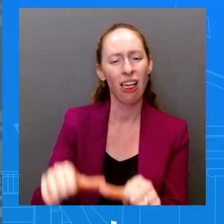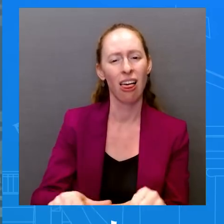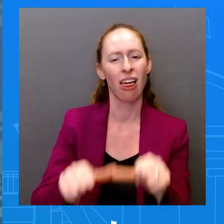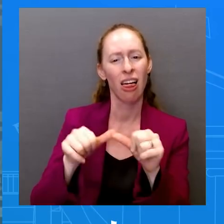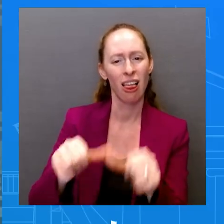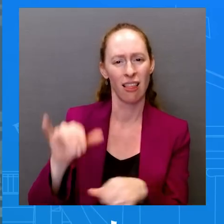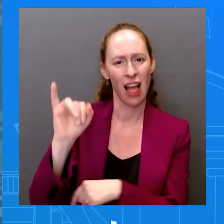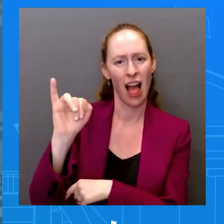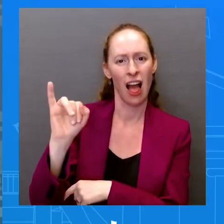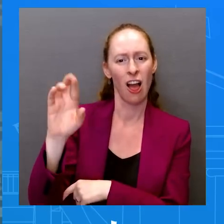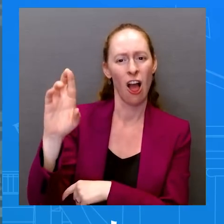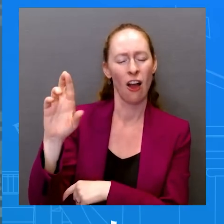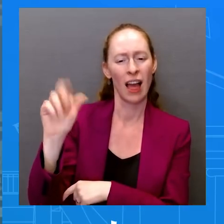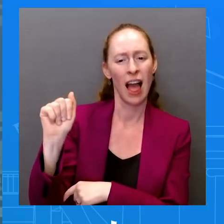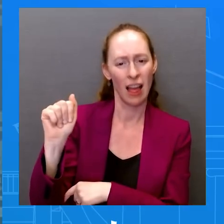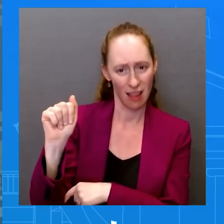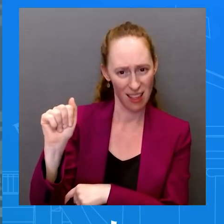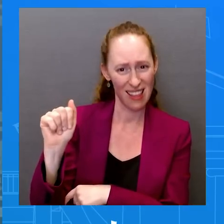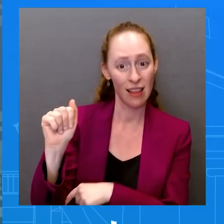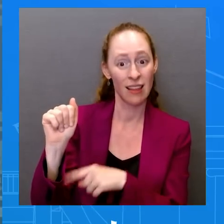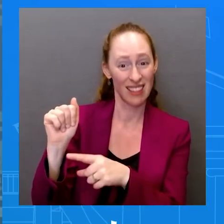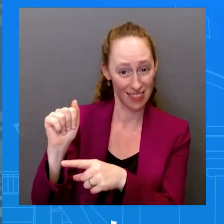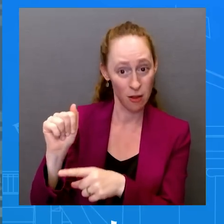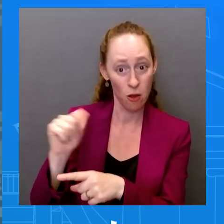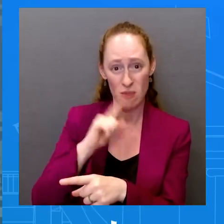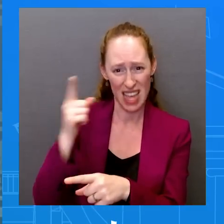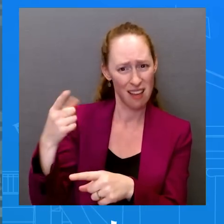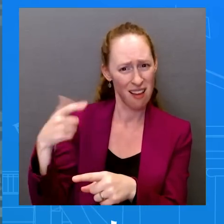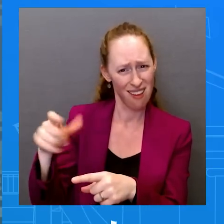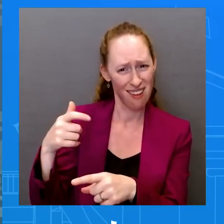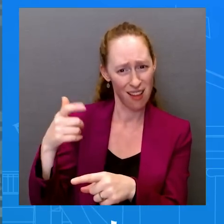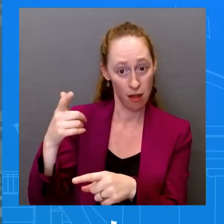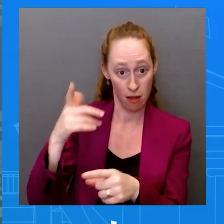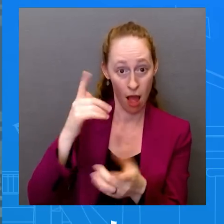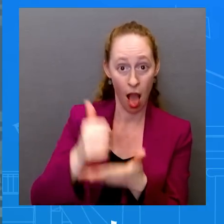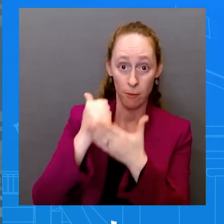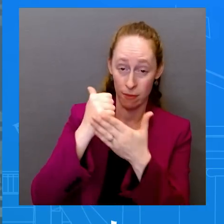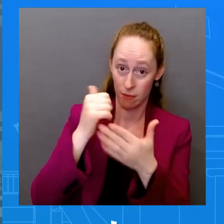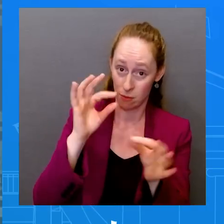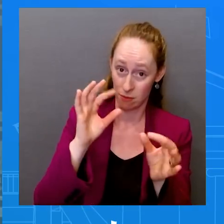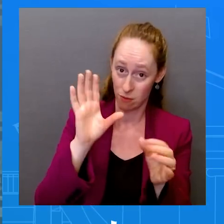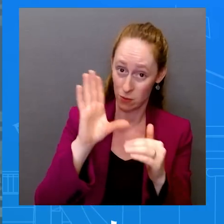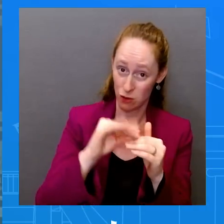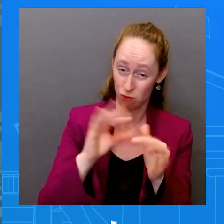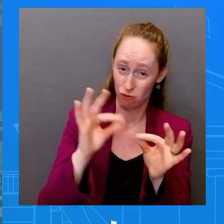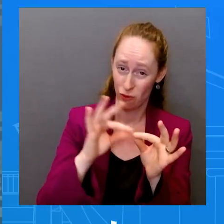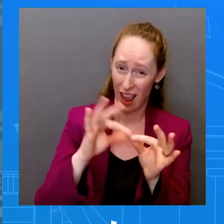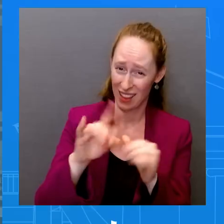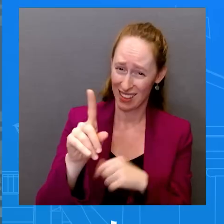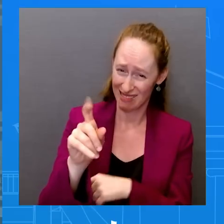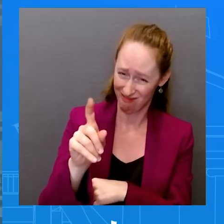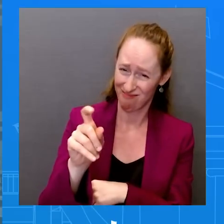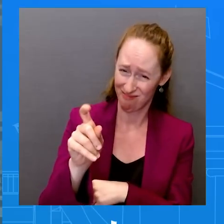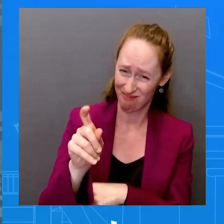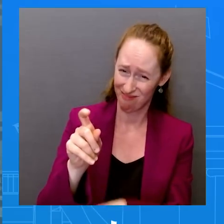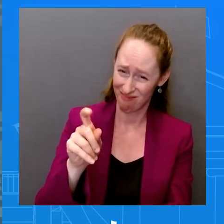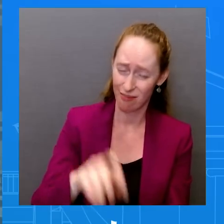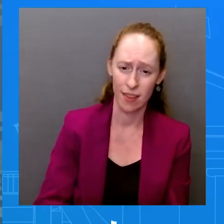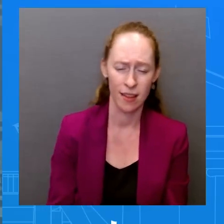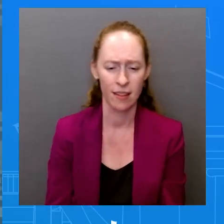Ms. Jean-Pierre: Because in the Inflation Reduction Act, when you look at Medicare, when you look at what it's going to be able to provide --